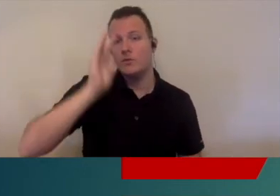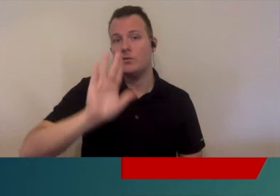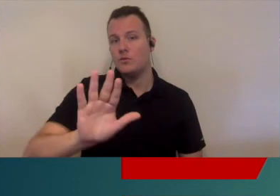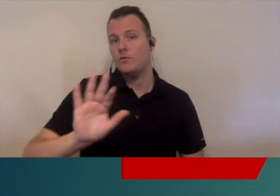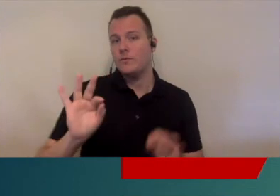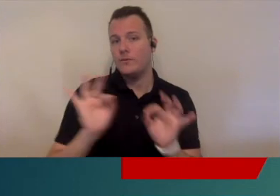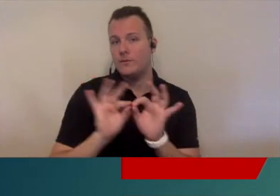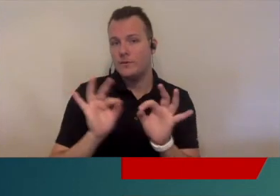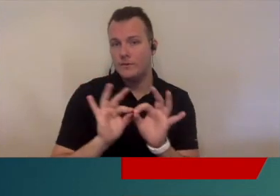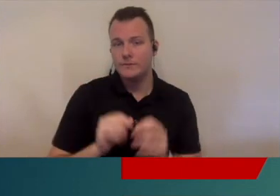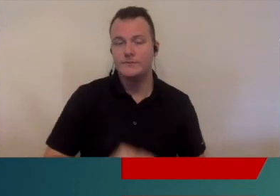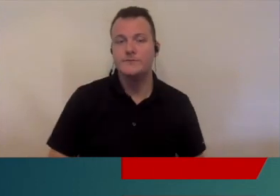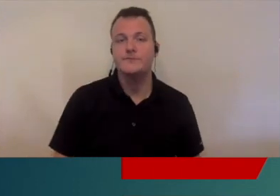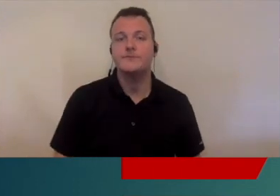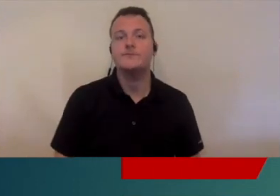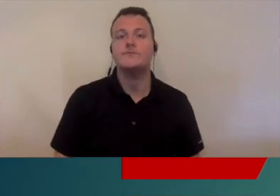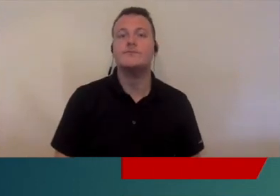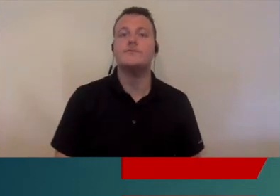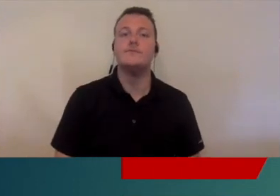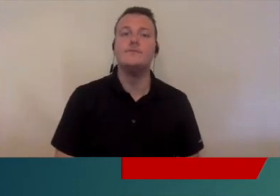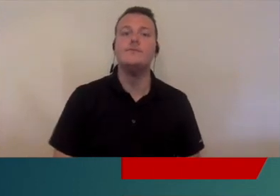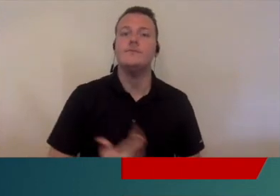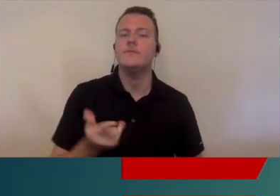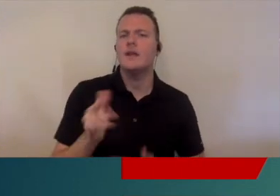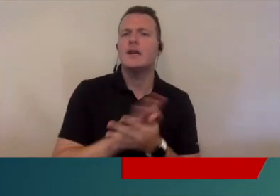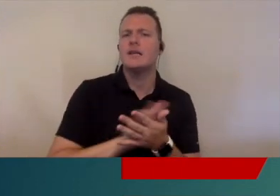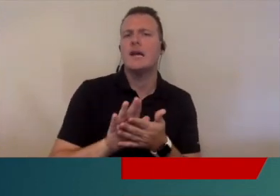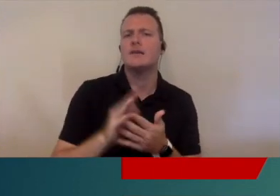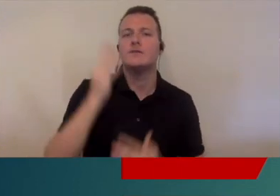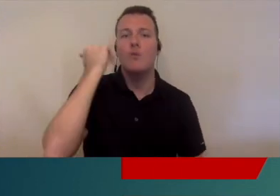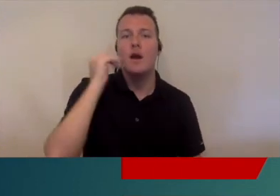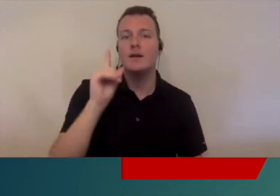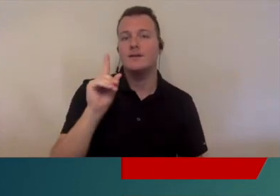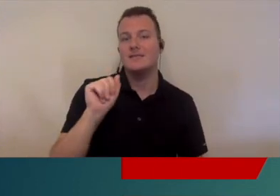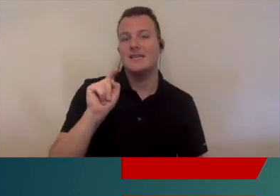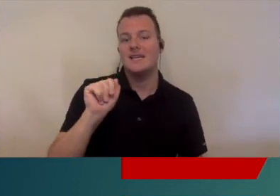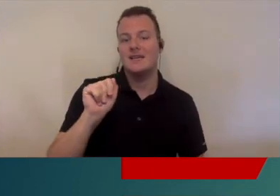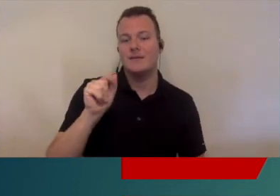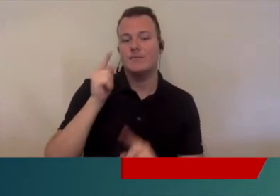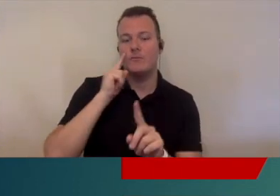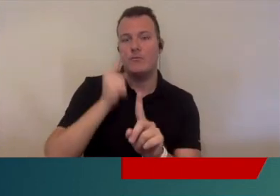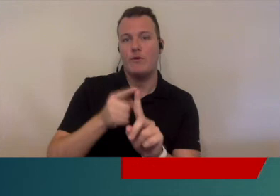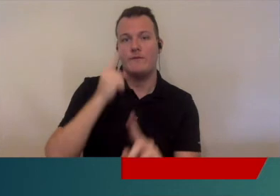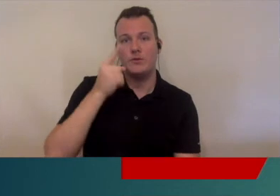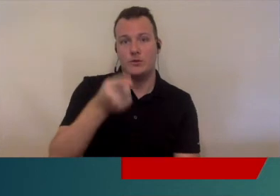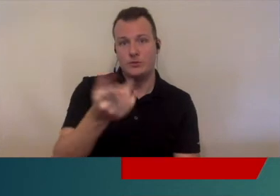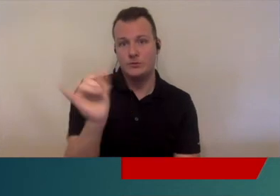worth, and this- this is nice because it is a data point for you as well. So I